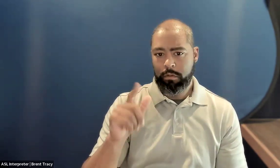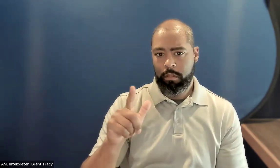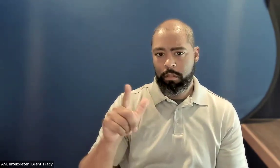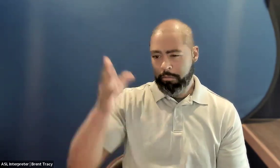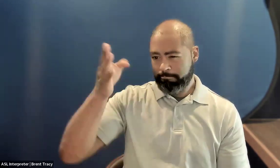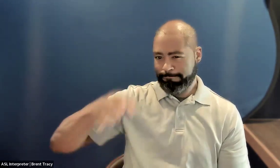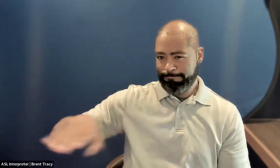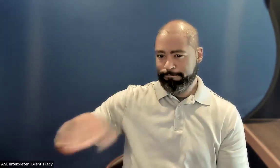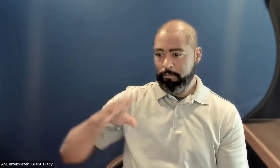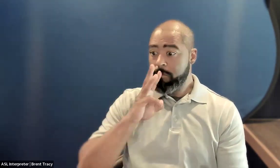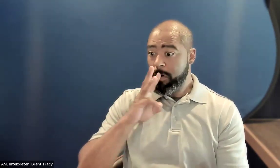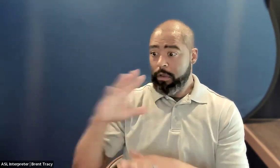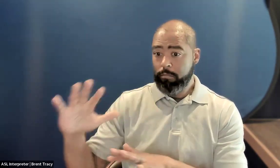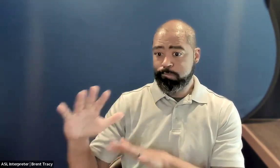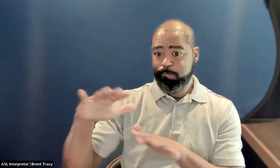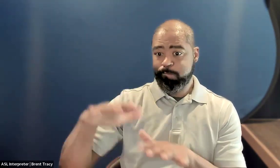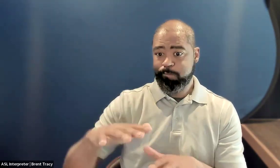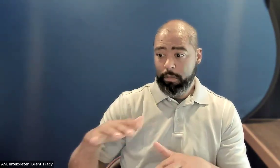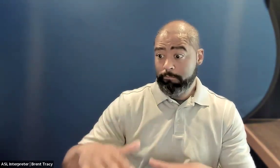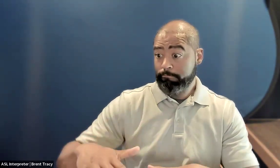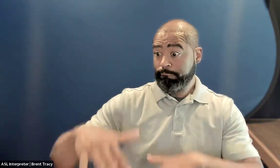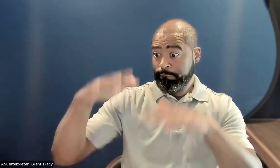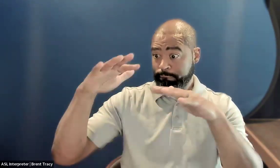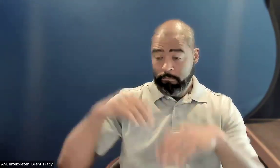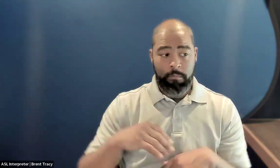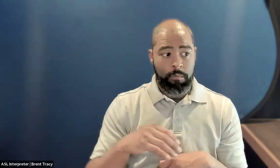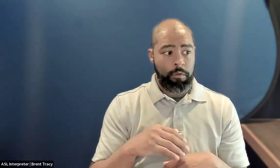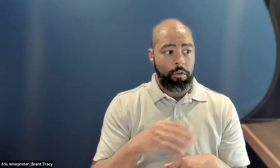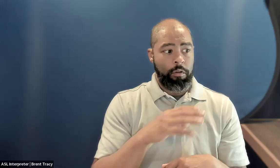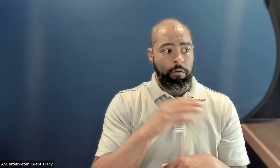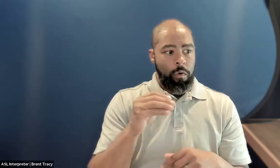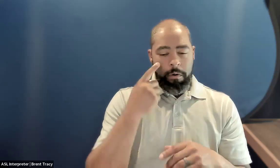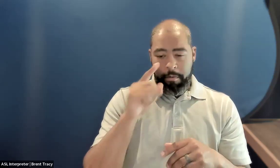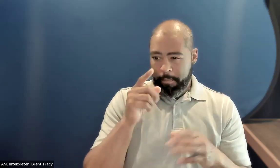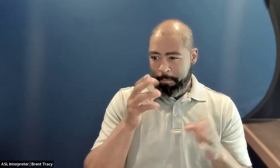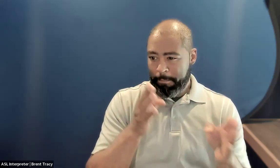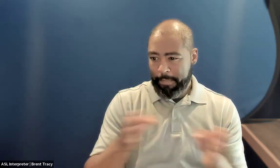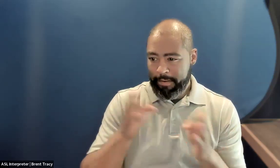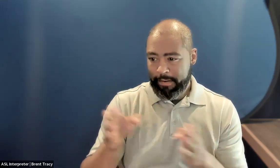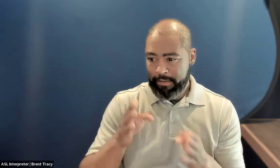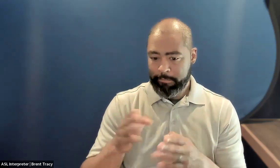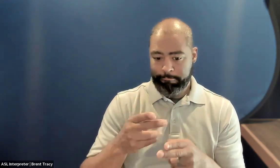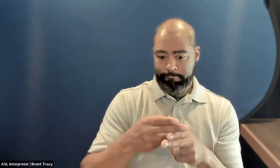target and intermediate planning horizons, and for the recommended return.